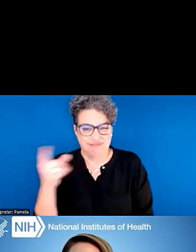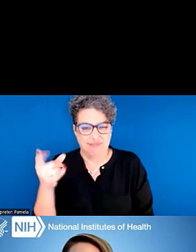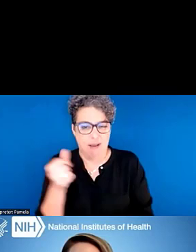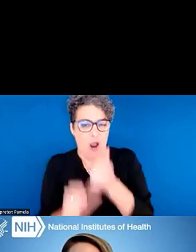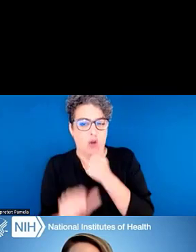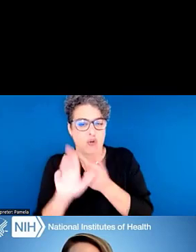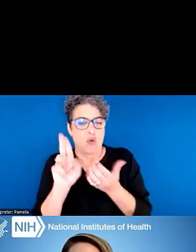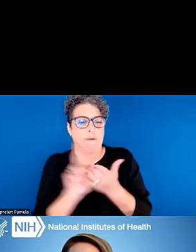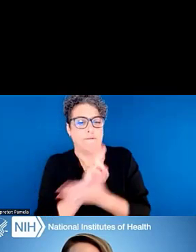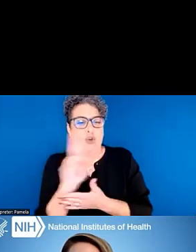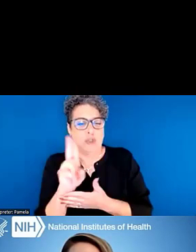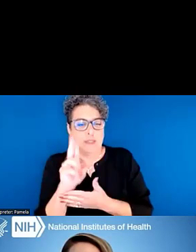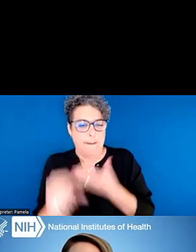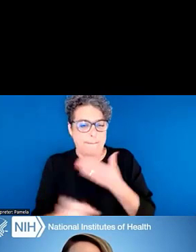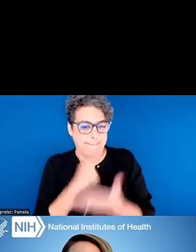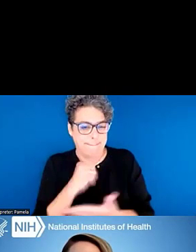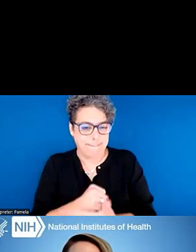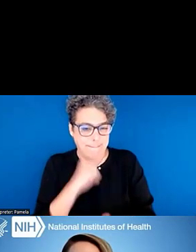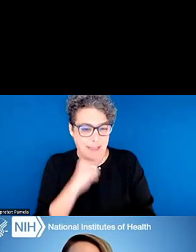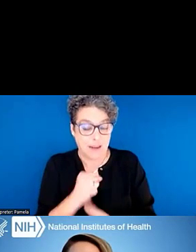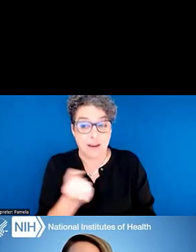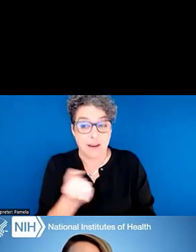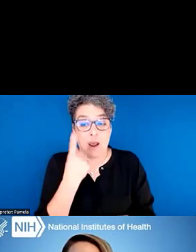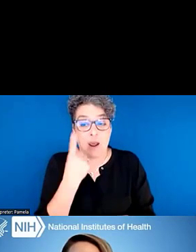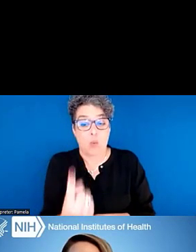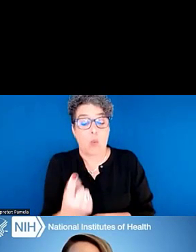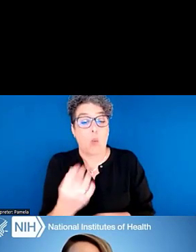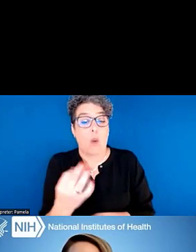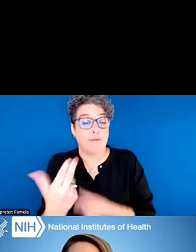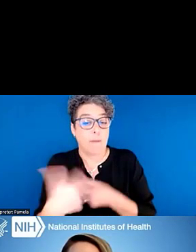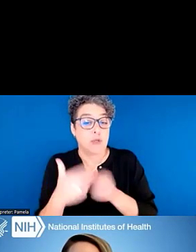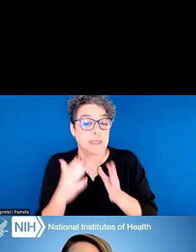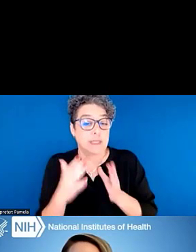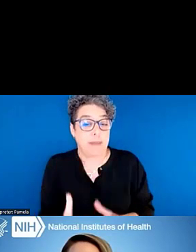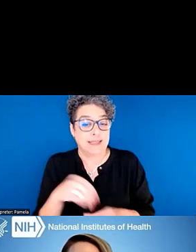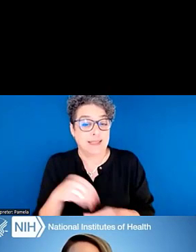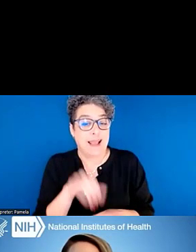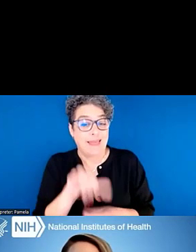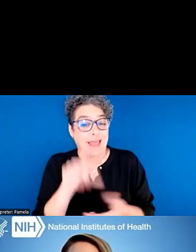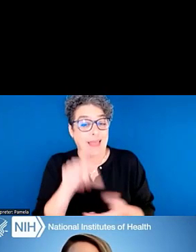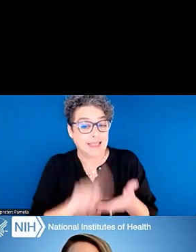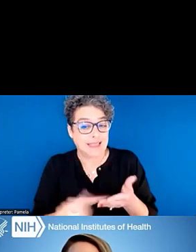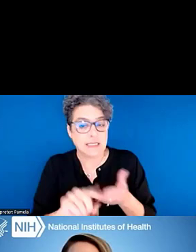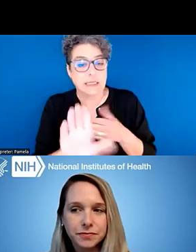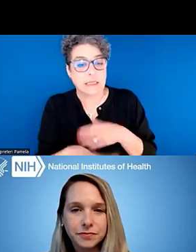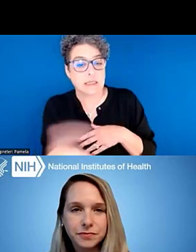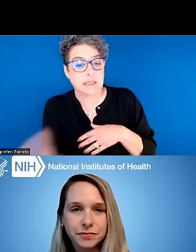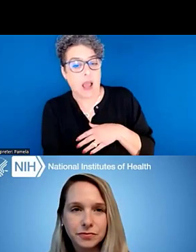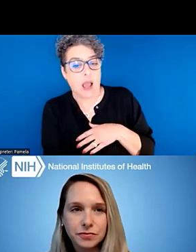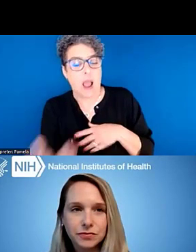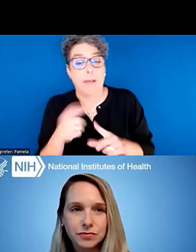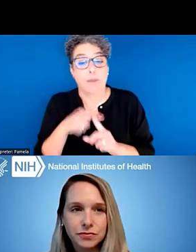subjects dies in your trial, but you don't believe that the death was related to your trial.